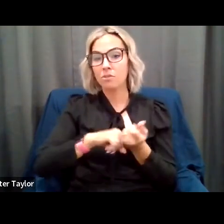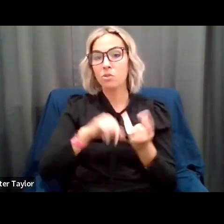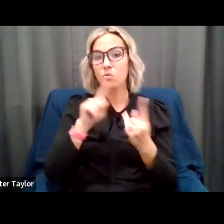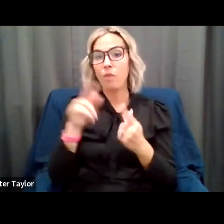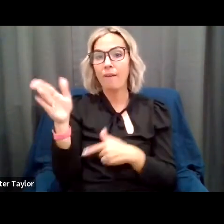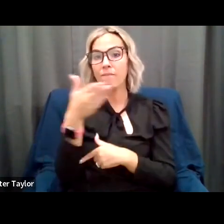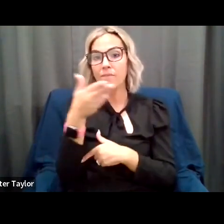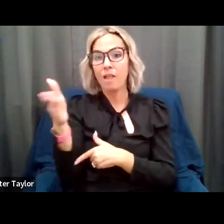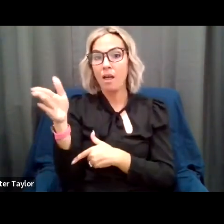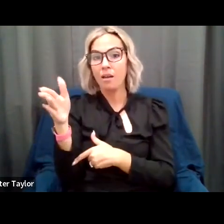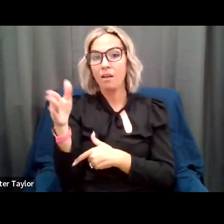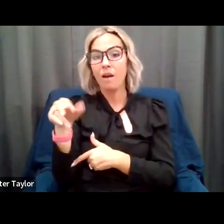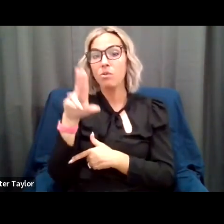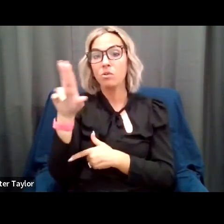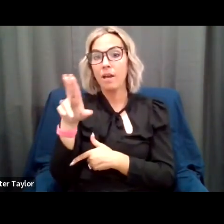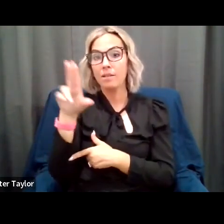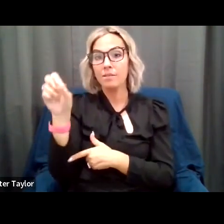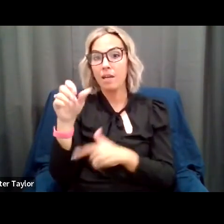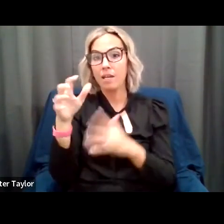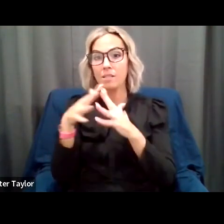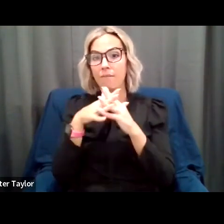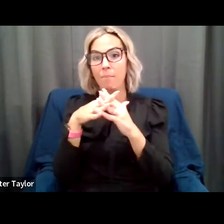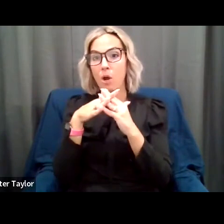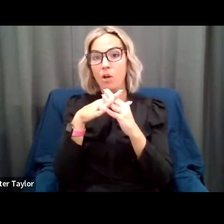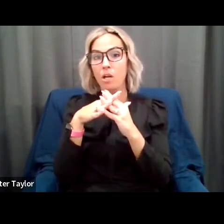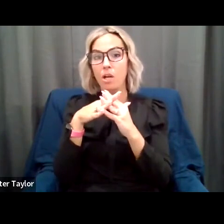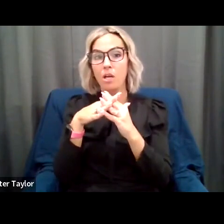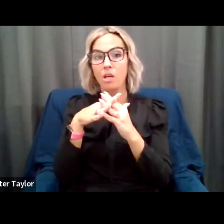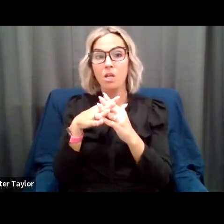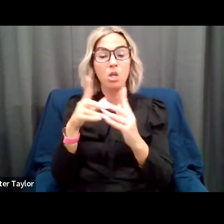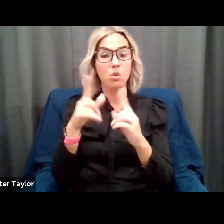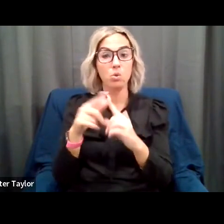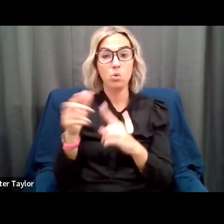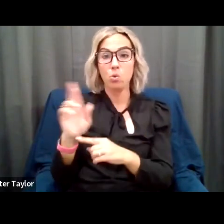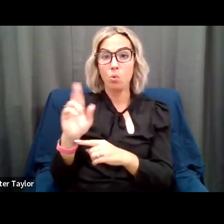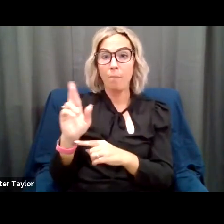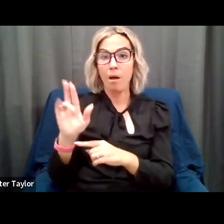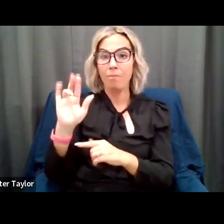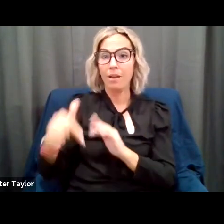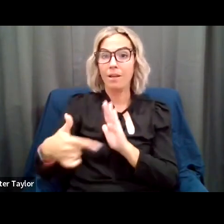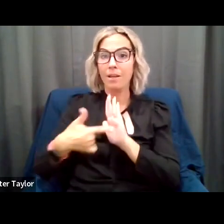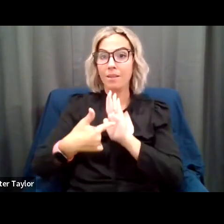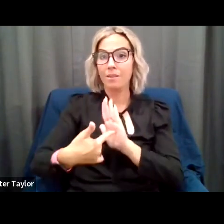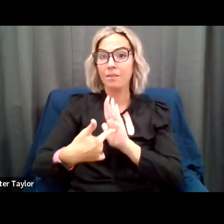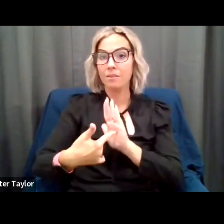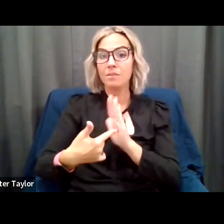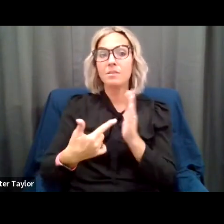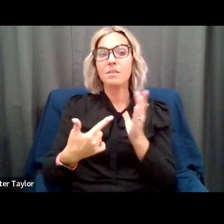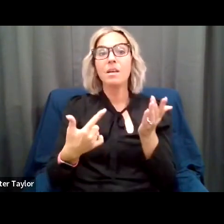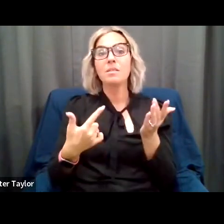the Flag of the United States of America and to the Republic for which it stands,